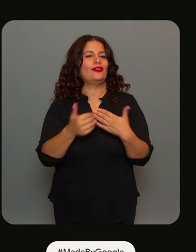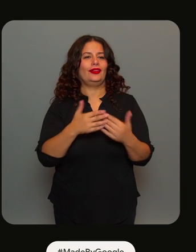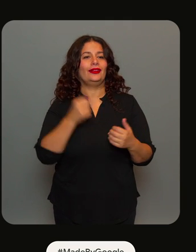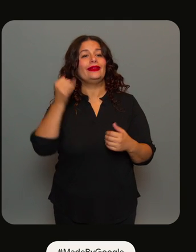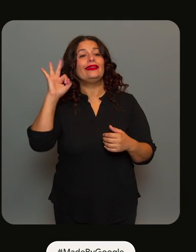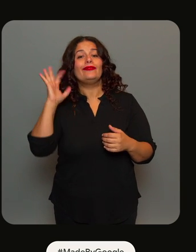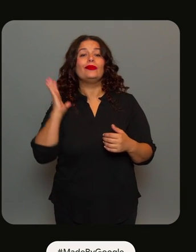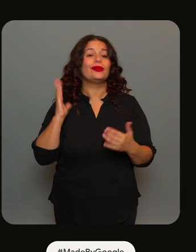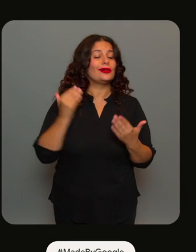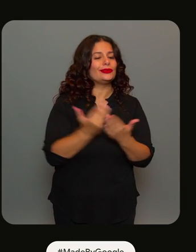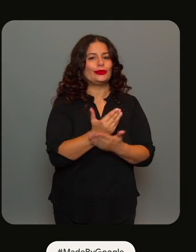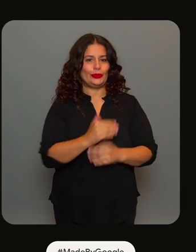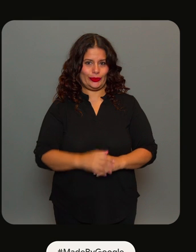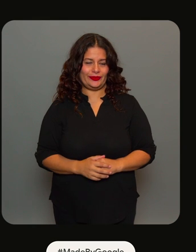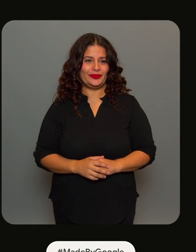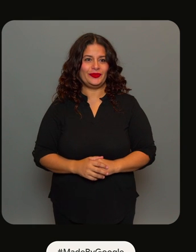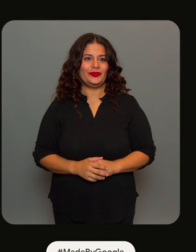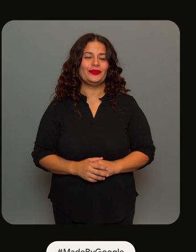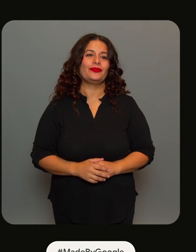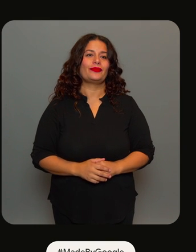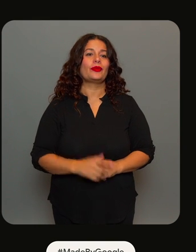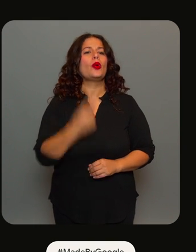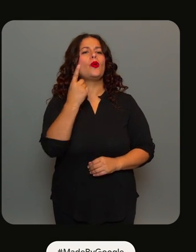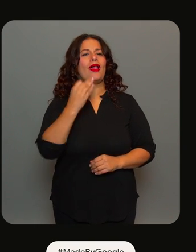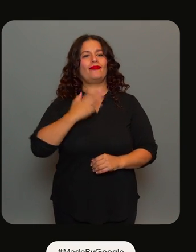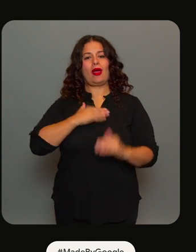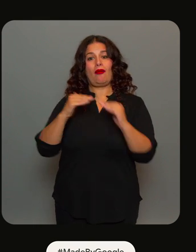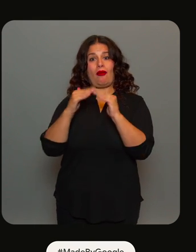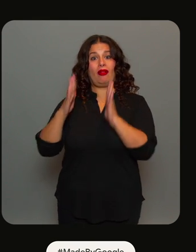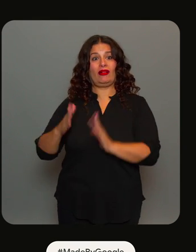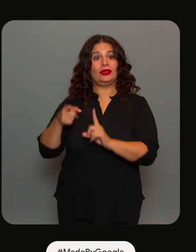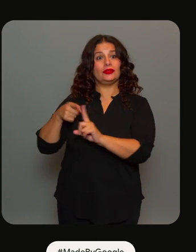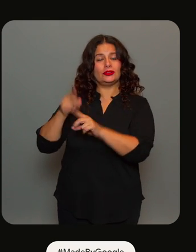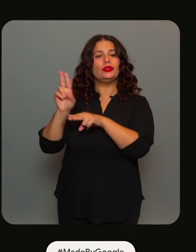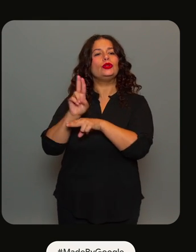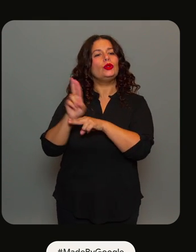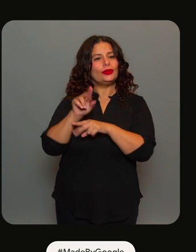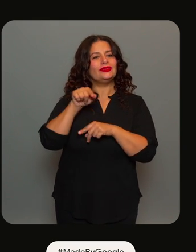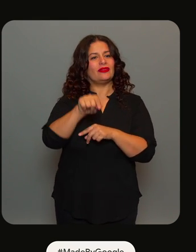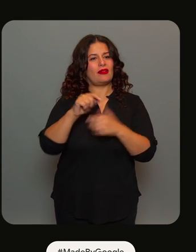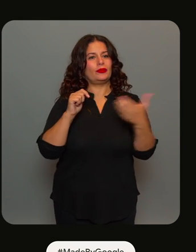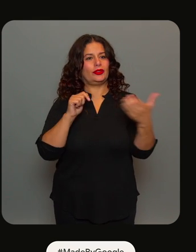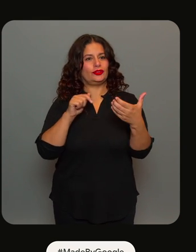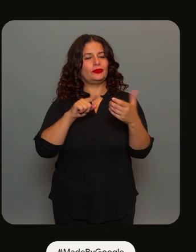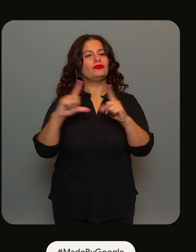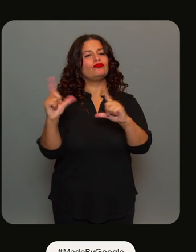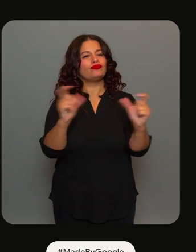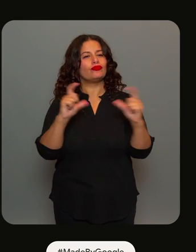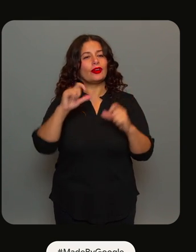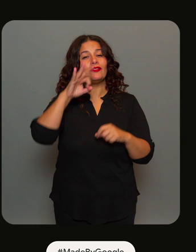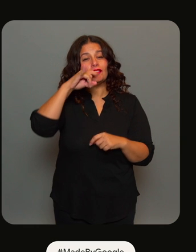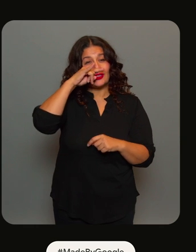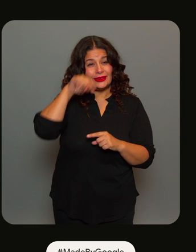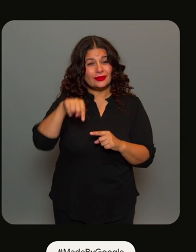One of my colleagues has been using Pixel to make photos of his children, which he has taken over the years, much better.